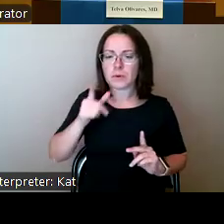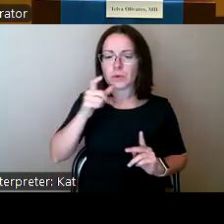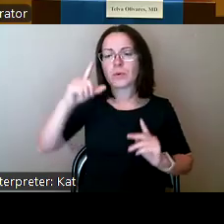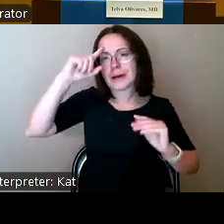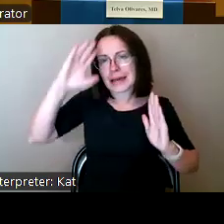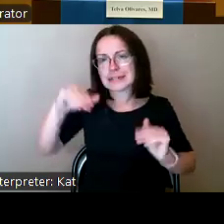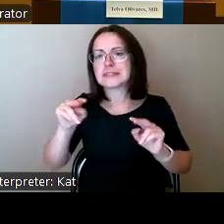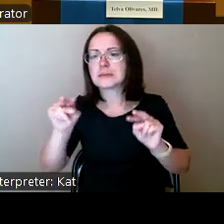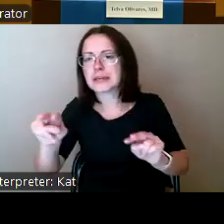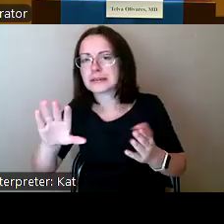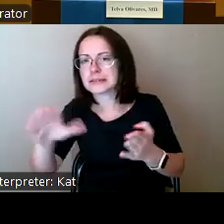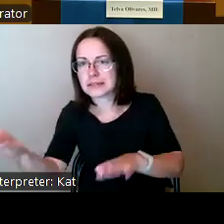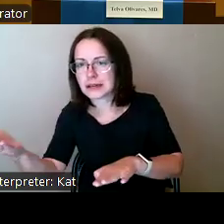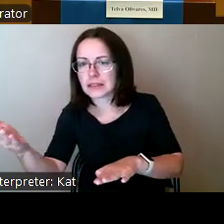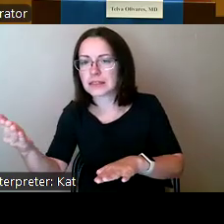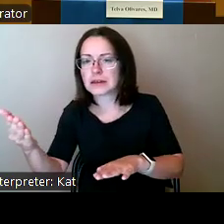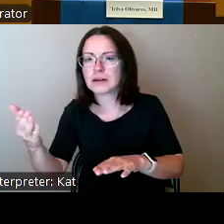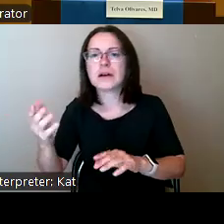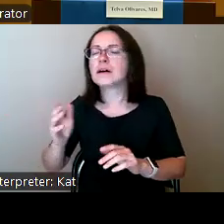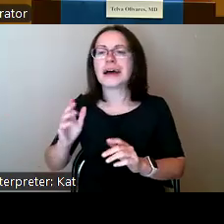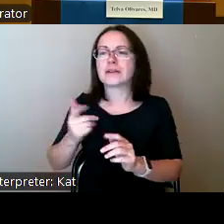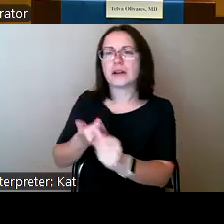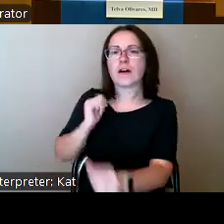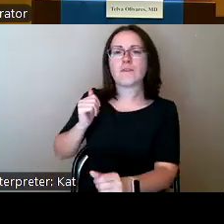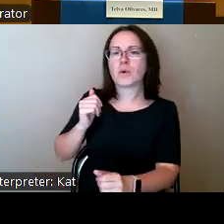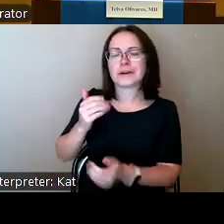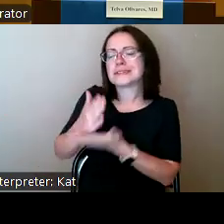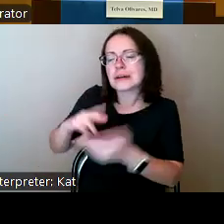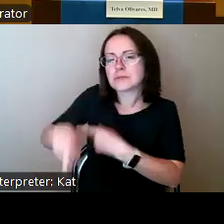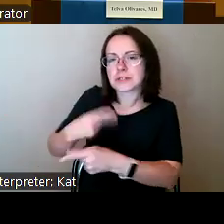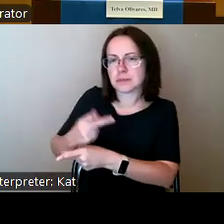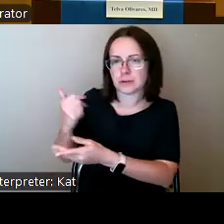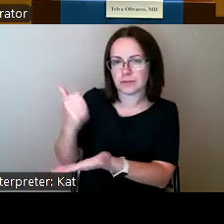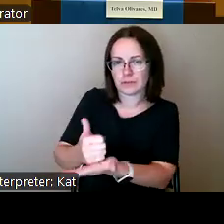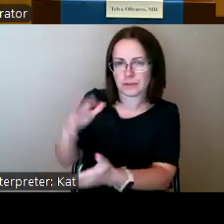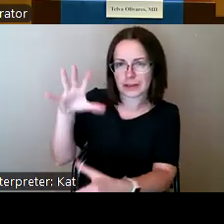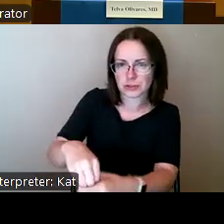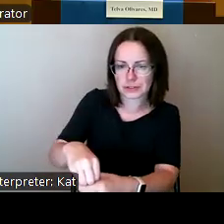and saying no to one or another intervention. It might be, as this woman proclaimed, DNR,